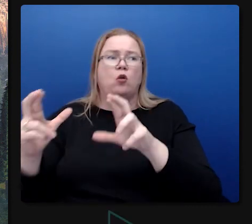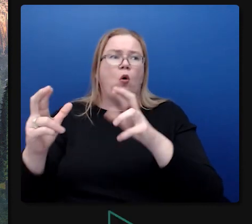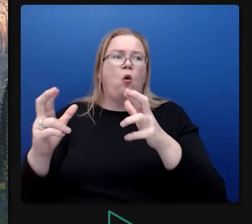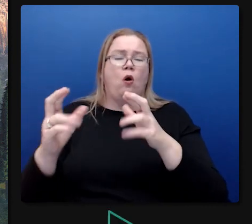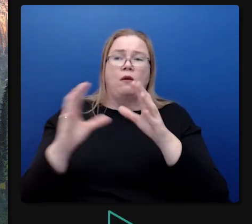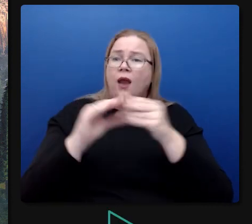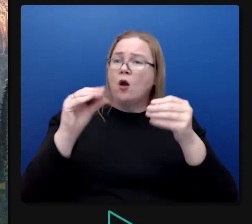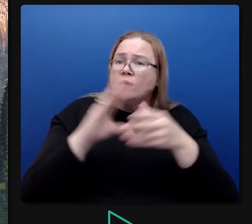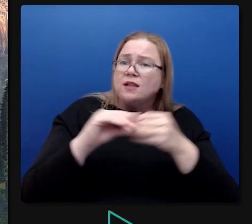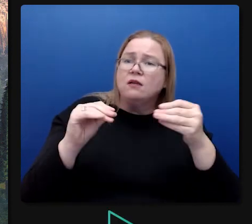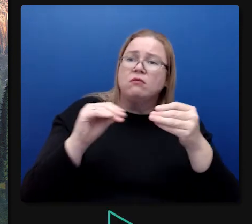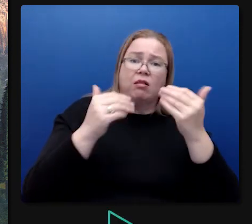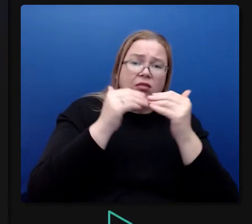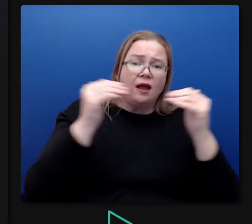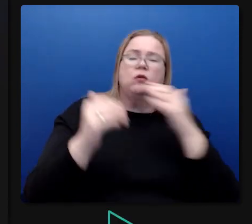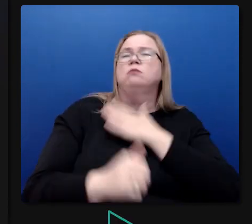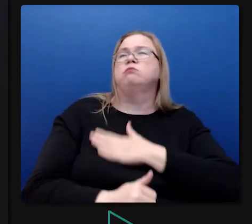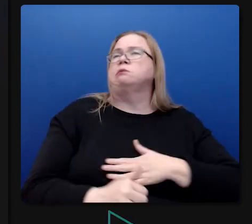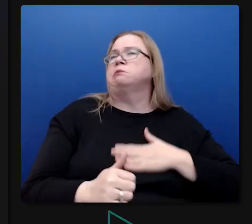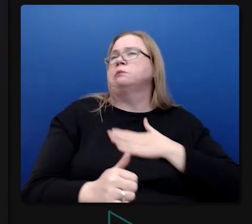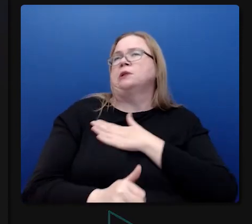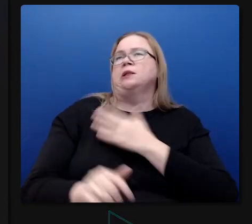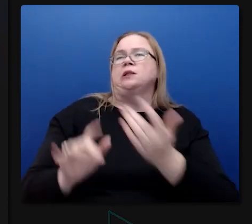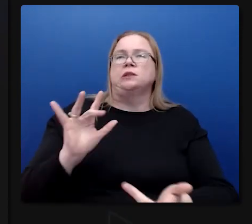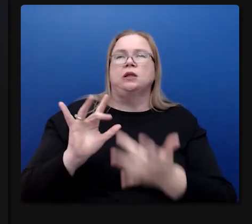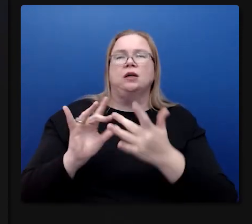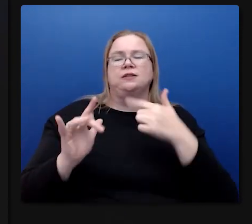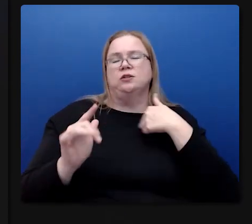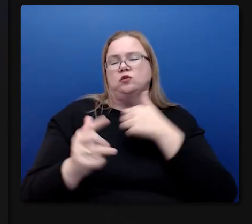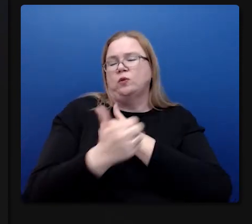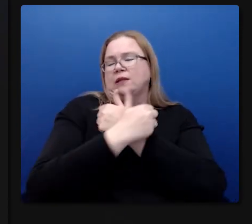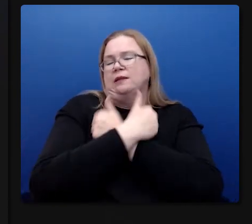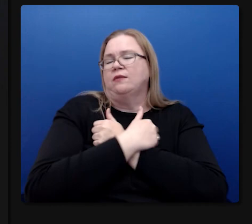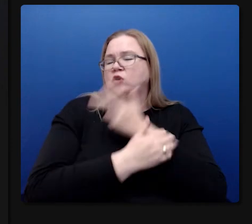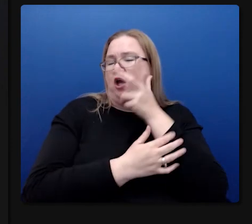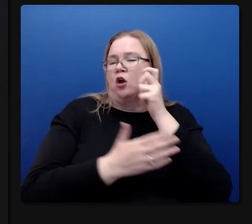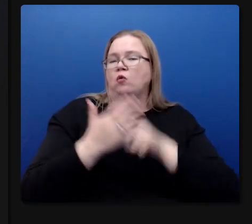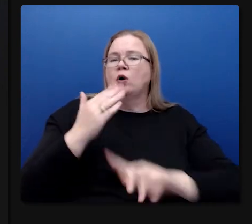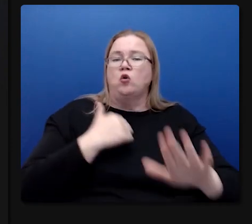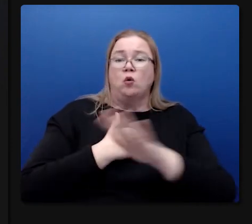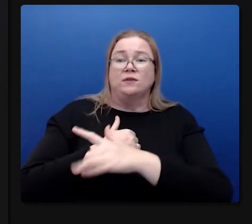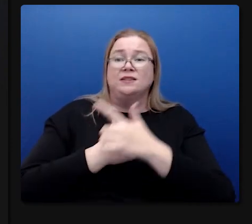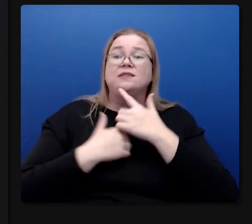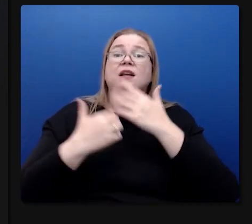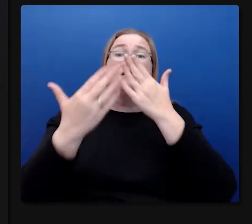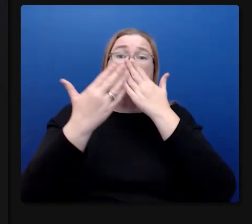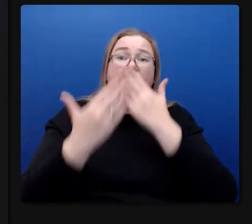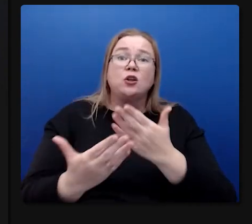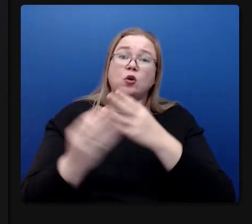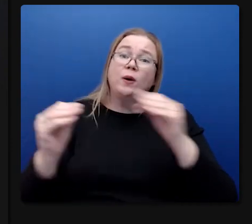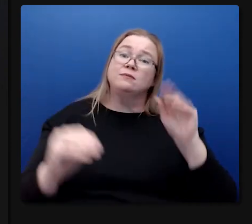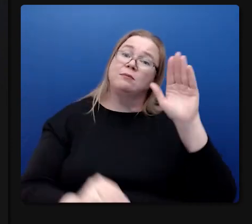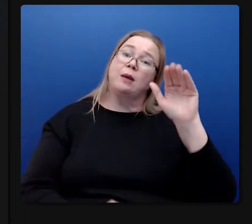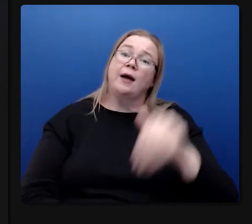or a narrative level, then please do get in touch, and we'd love to hear what you have to say. Thank you for that and goodbye.